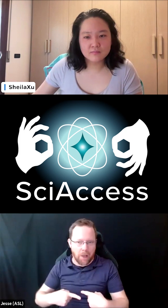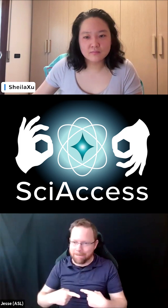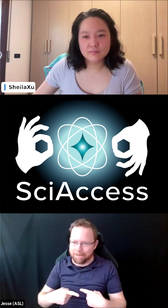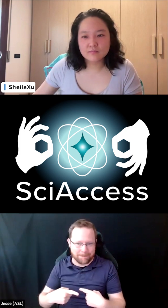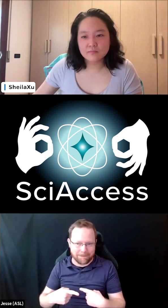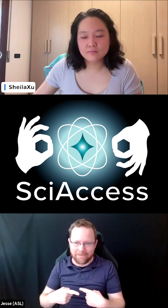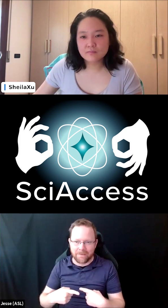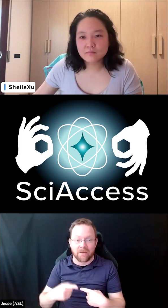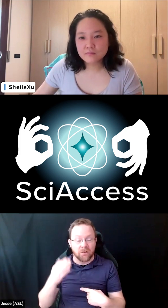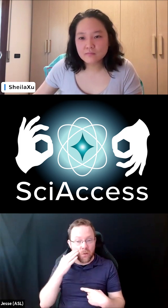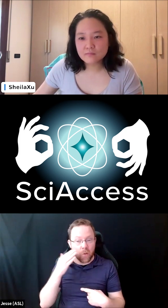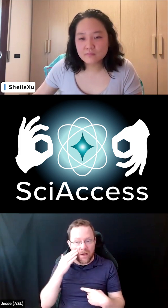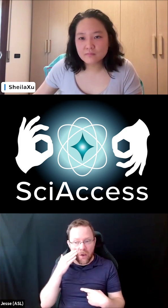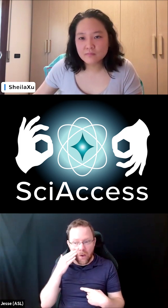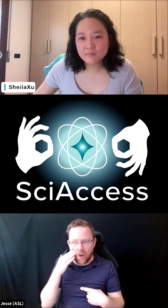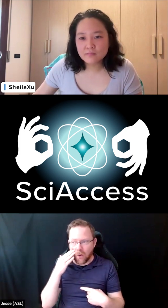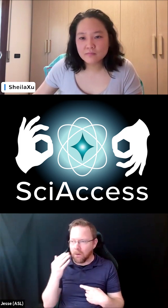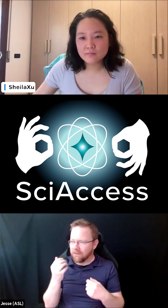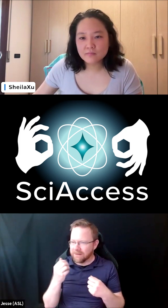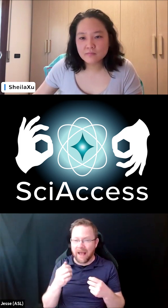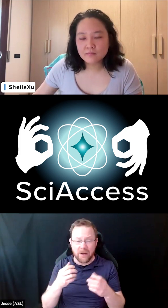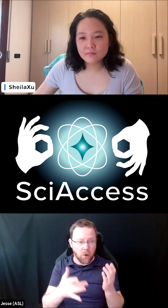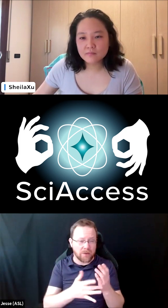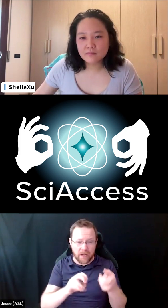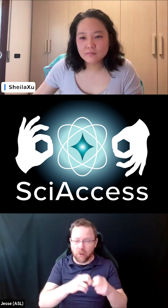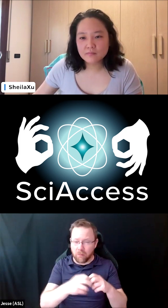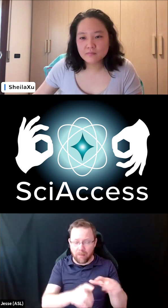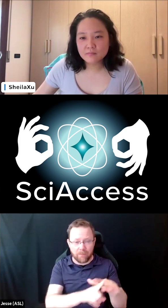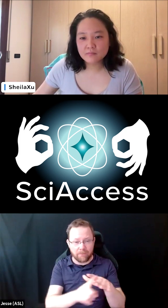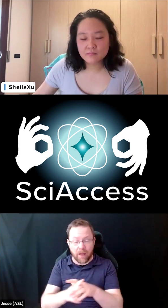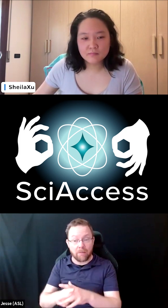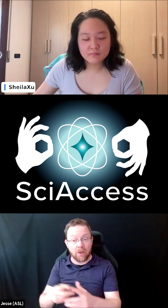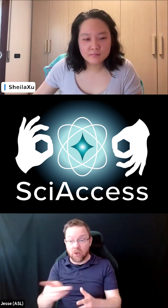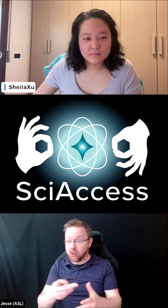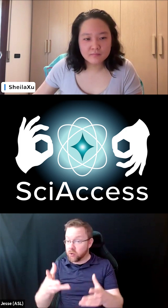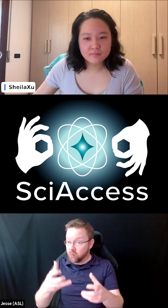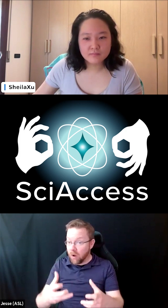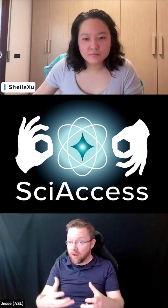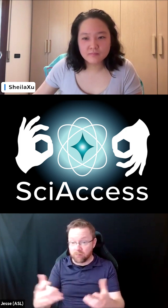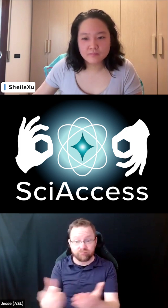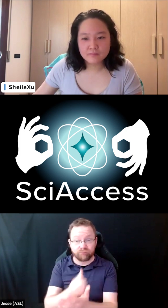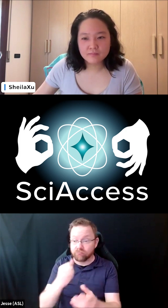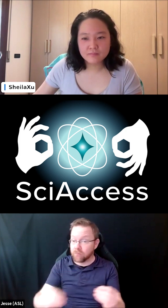If you would like to take extra time and go over any points you feel like you missed or we can go into Q&A.